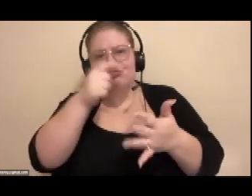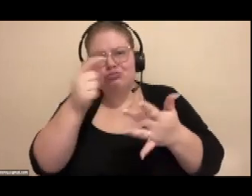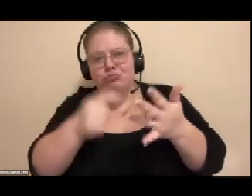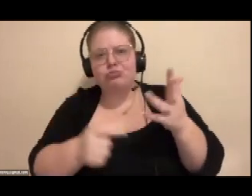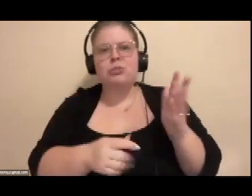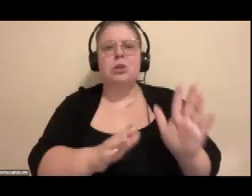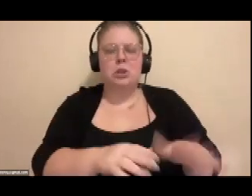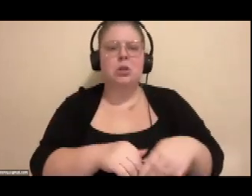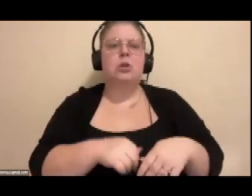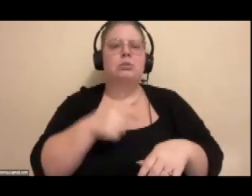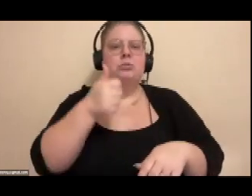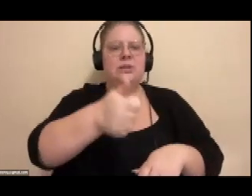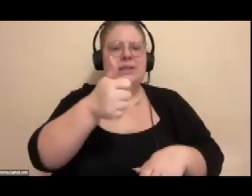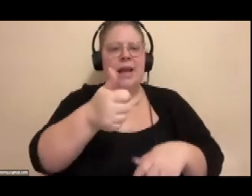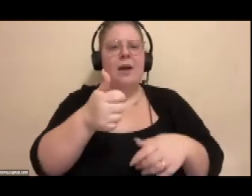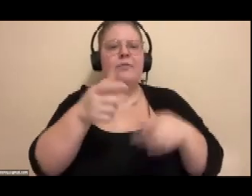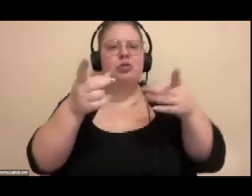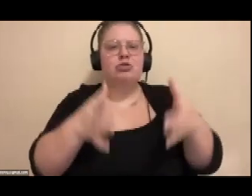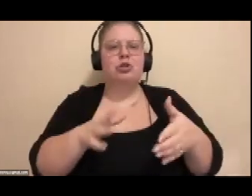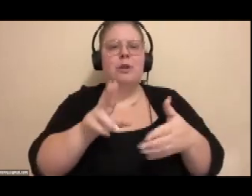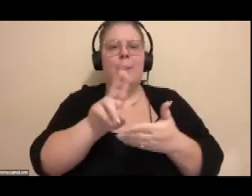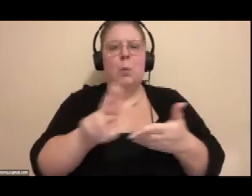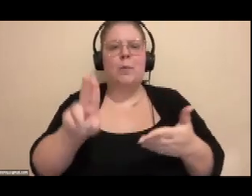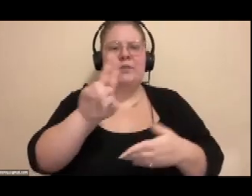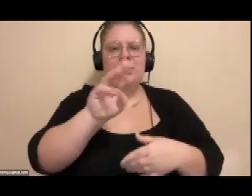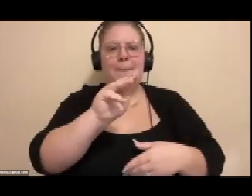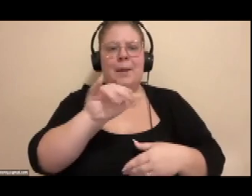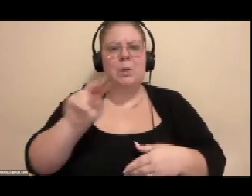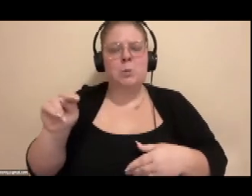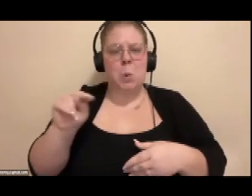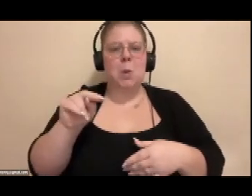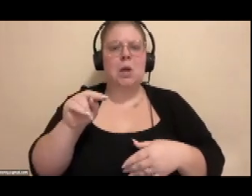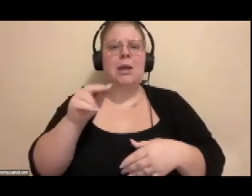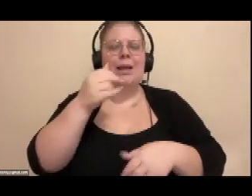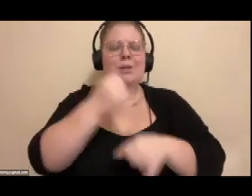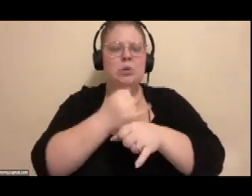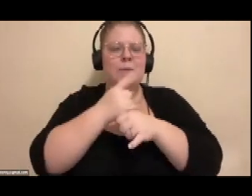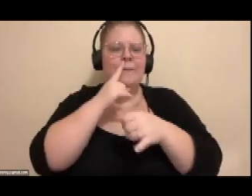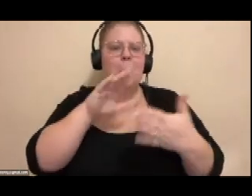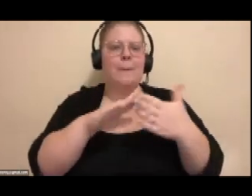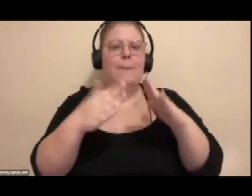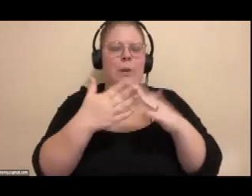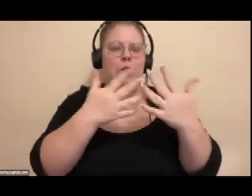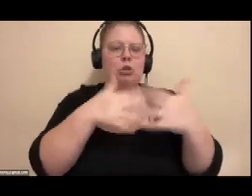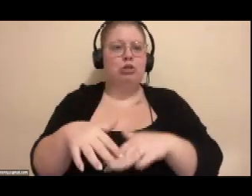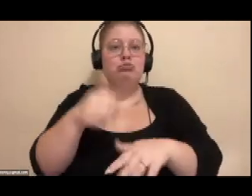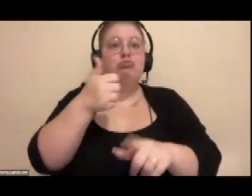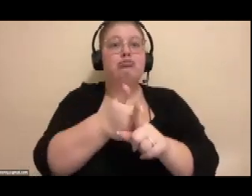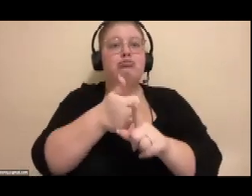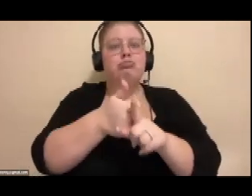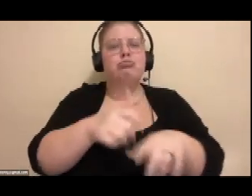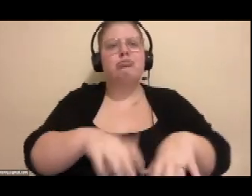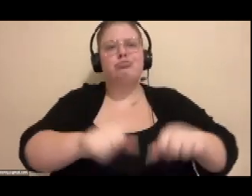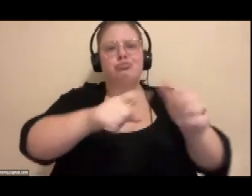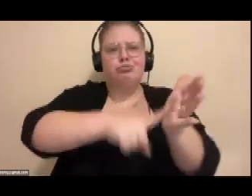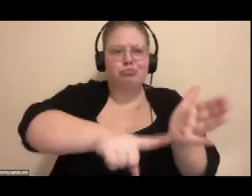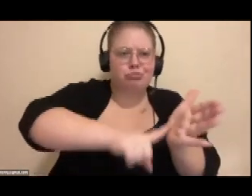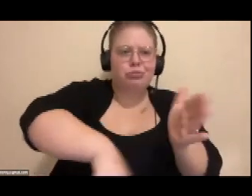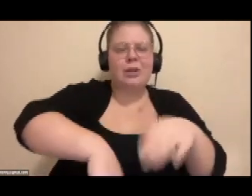Institute on Community Integration and conducts research. Evaluation and demonstration projects